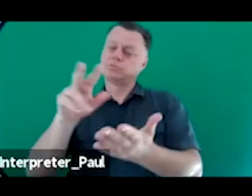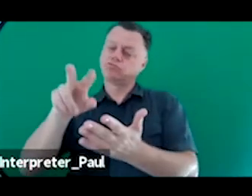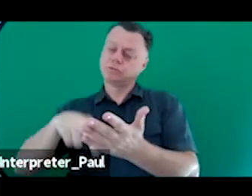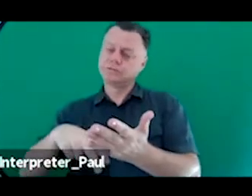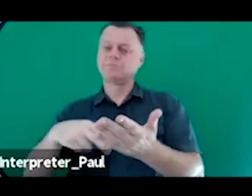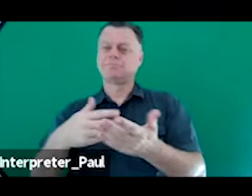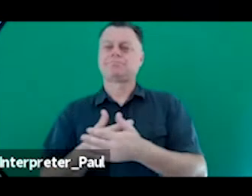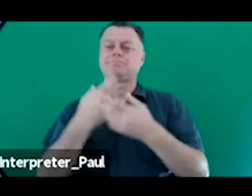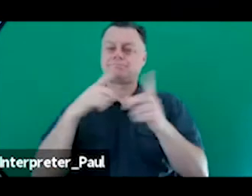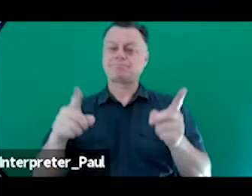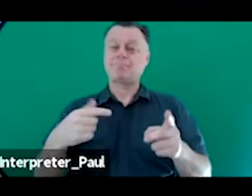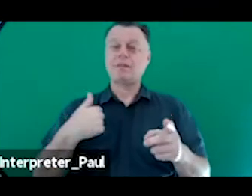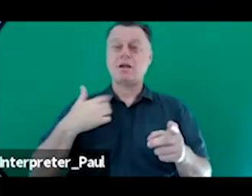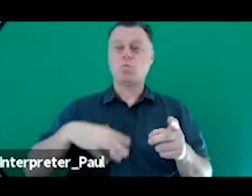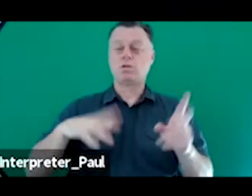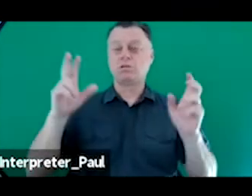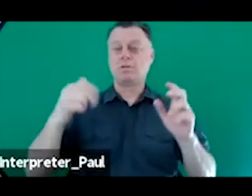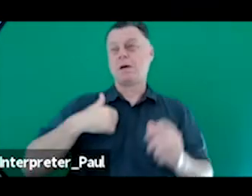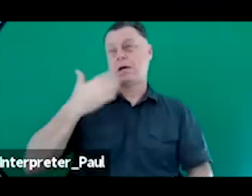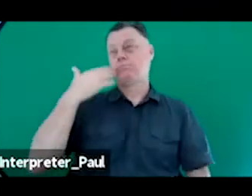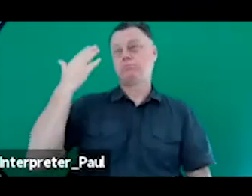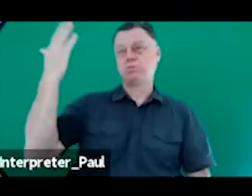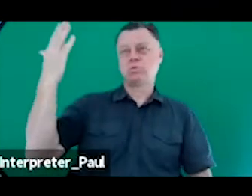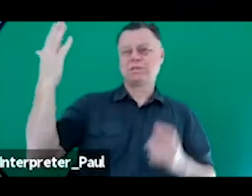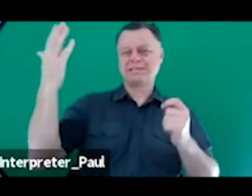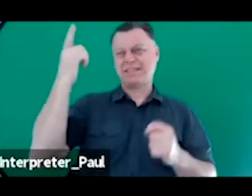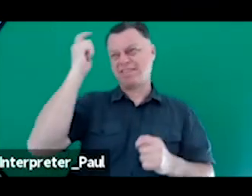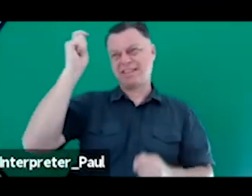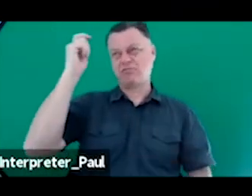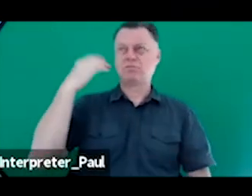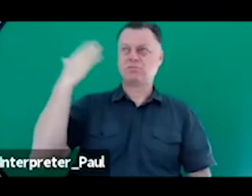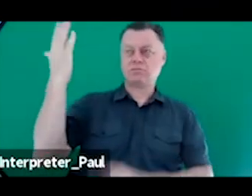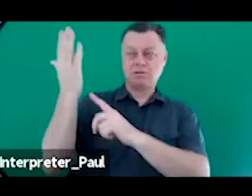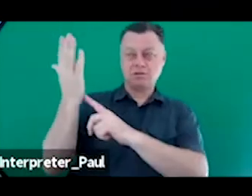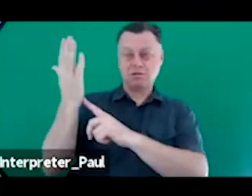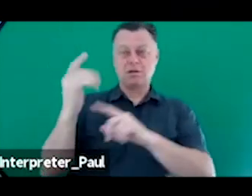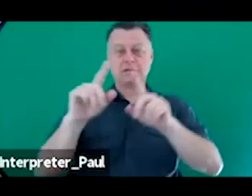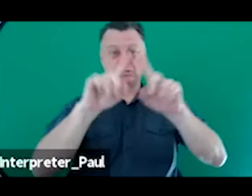accessibility talk. I'm not only going to describe what is on the screen; I would also like to give